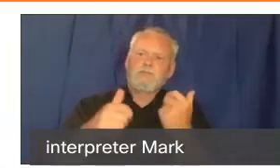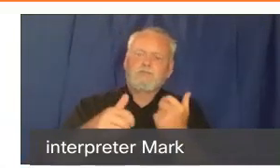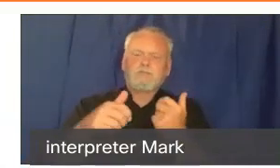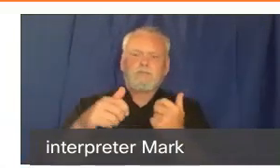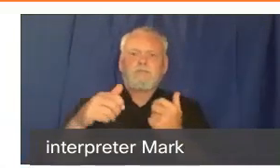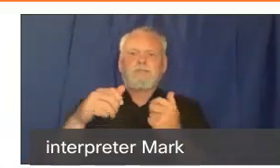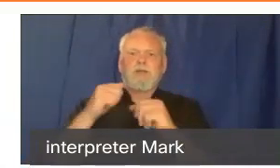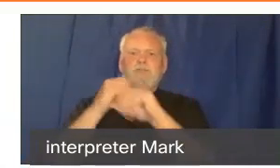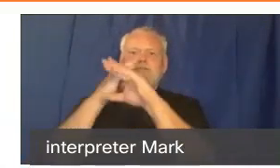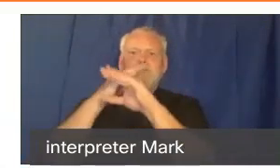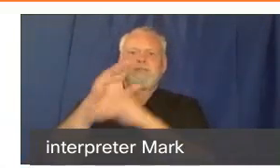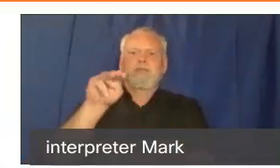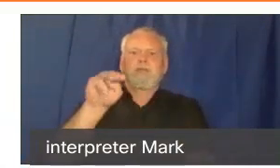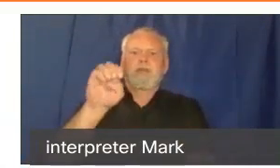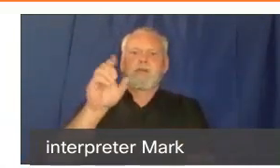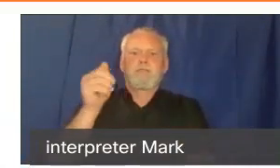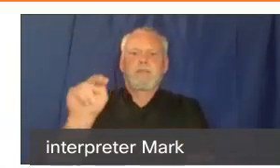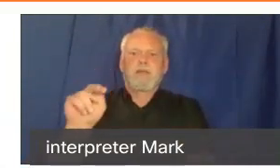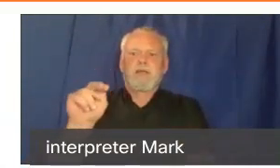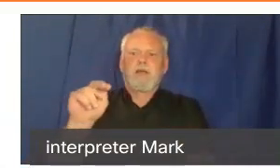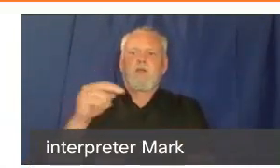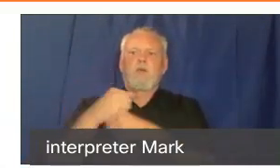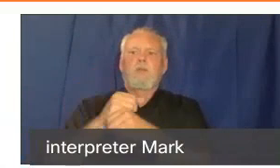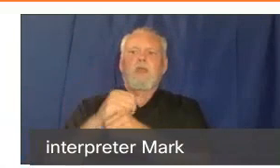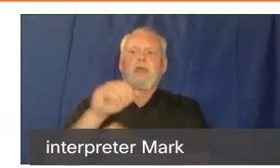Like I said, we are widening Peabody.